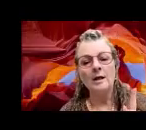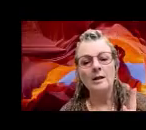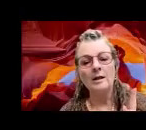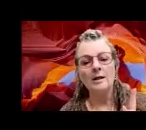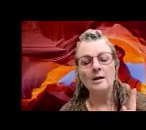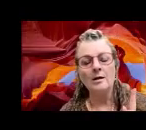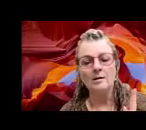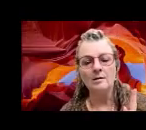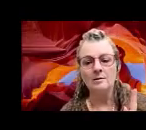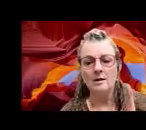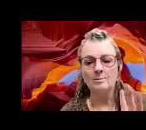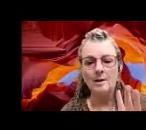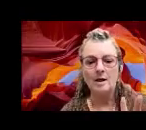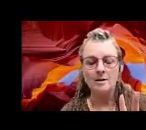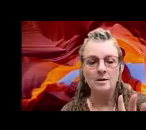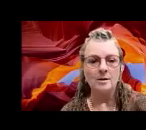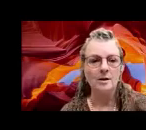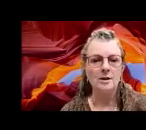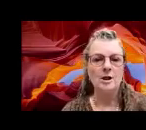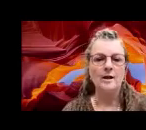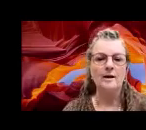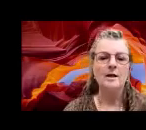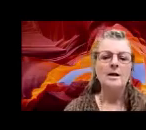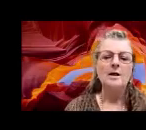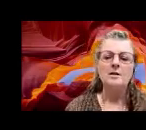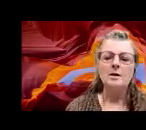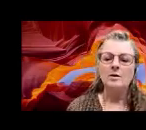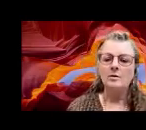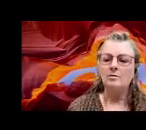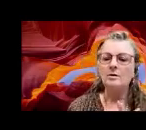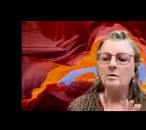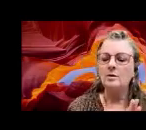and then I'll, I'll pause to look at the chat. So this was a